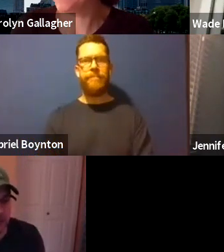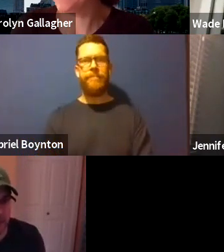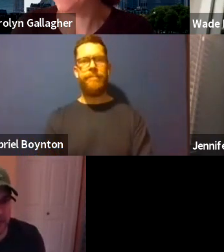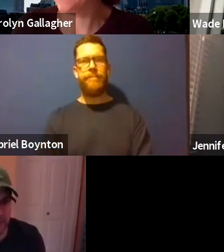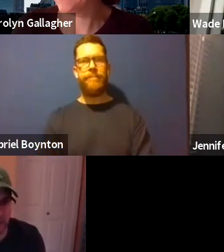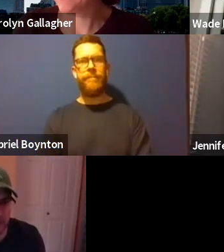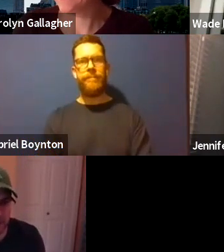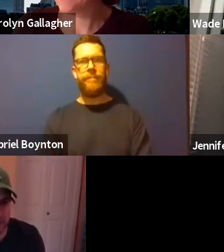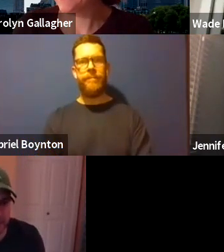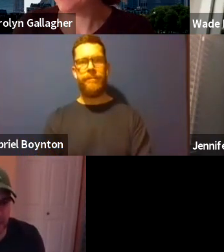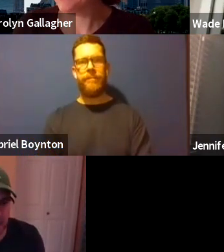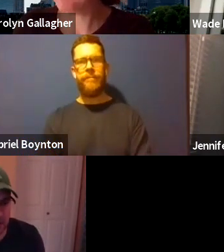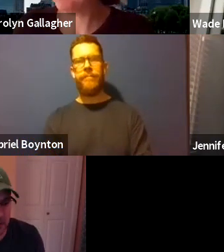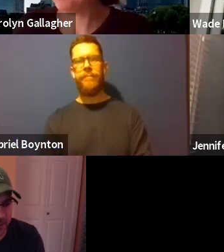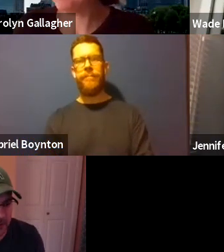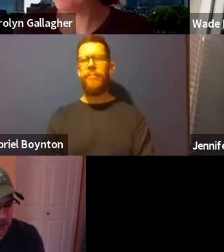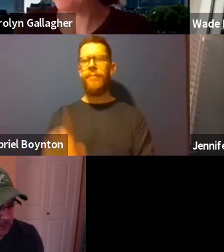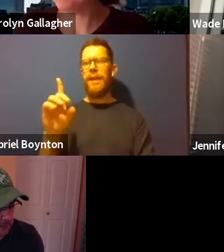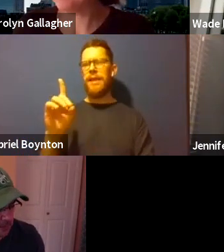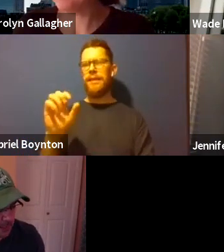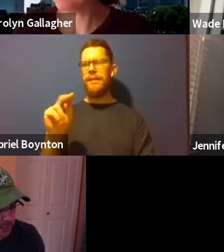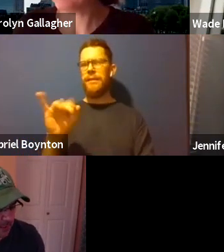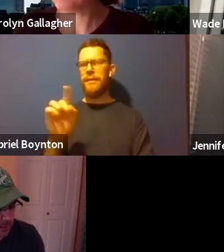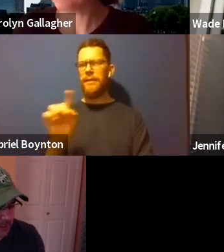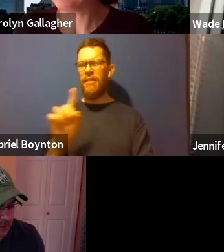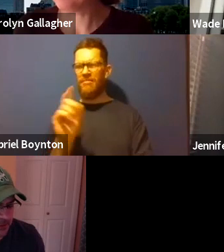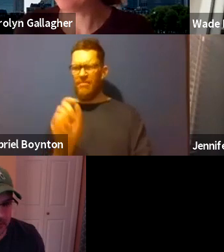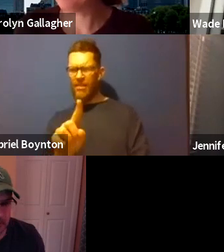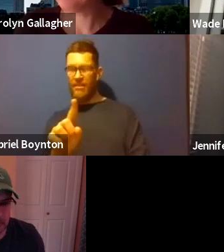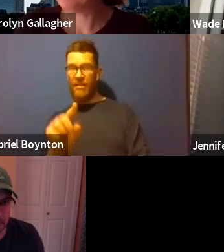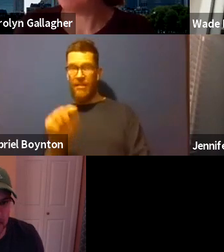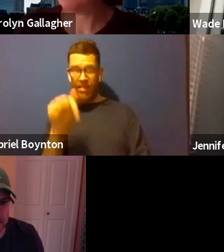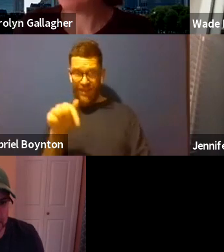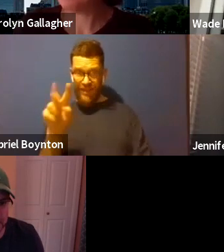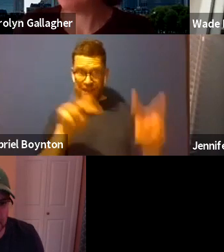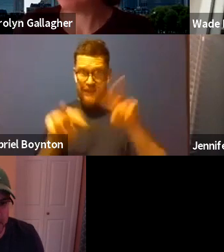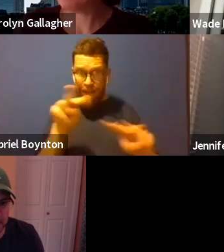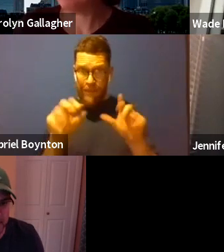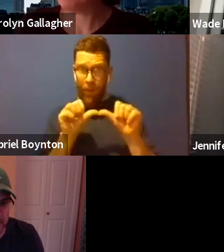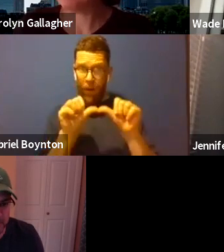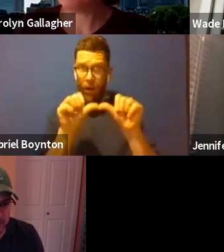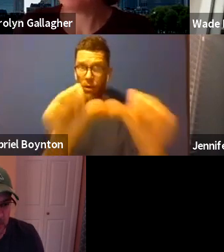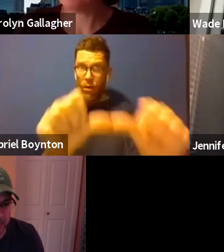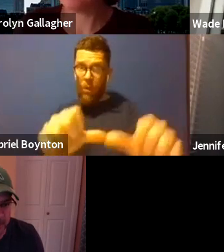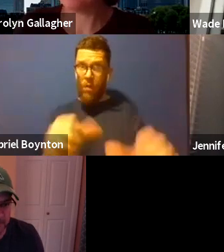Deniz Savas: Joints have one question. Is this an ongoing assessment, are they asking for some routine basis or is this a one time.